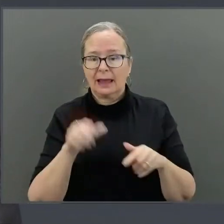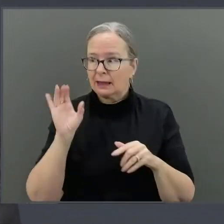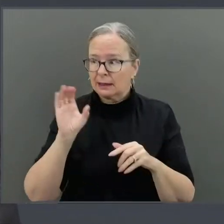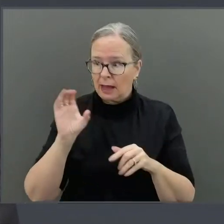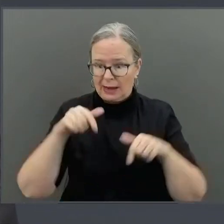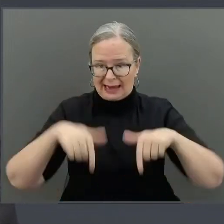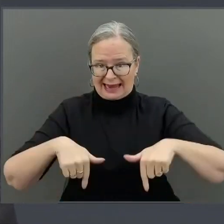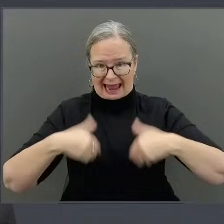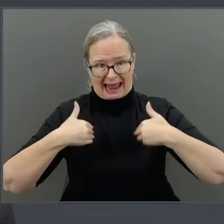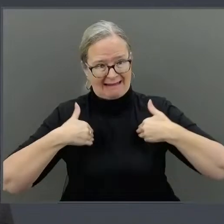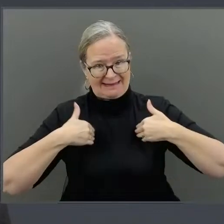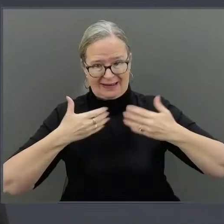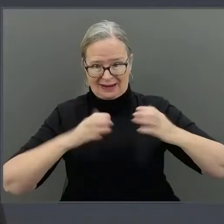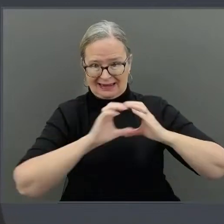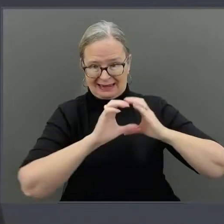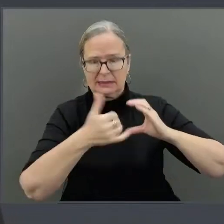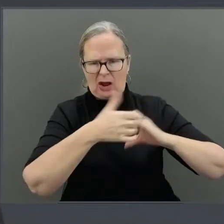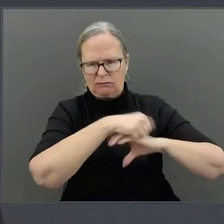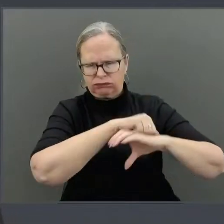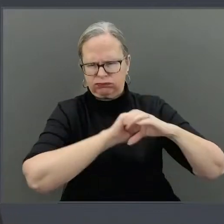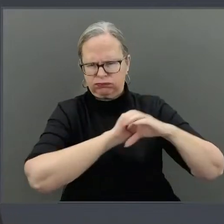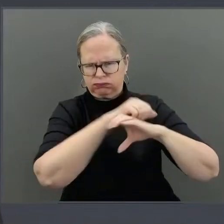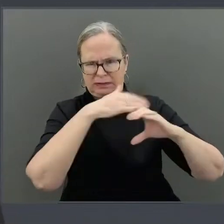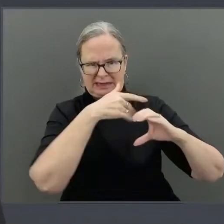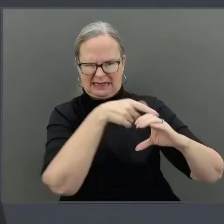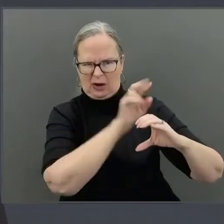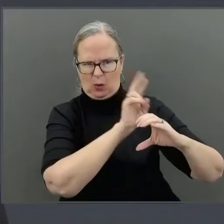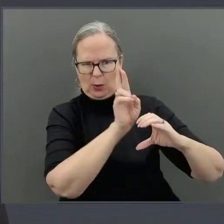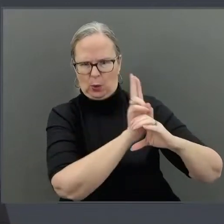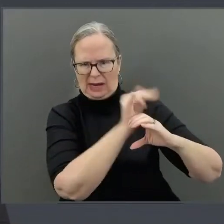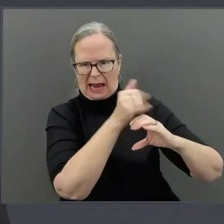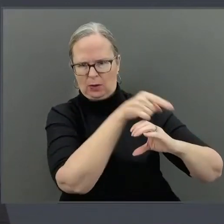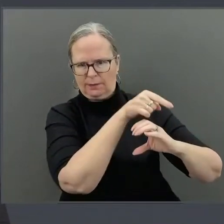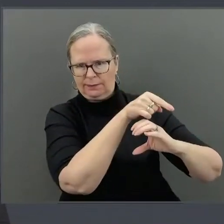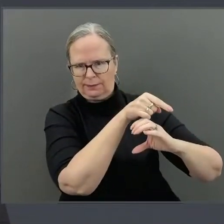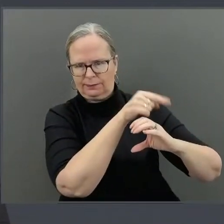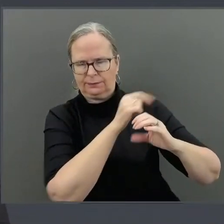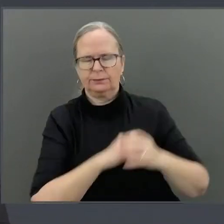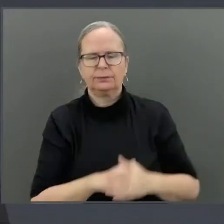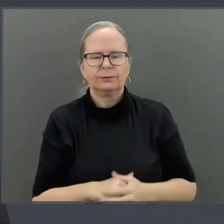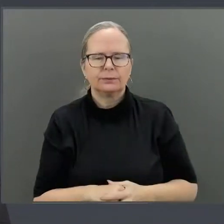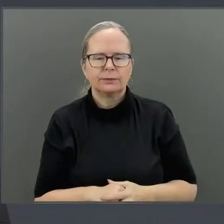most impacted by the construction we remain committed to keeping you informed as we